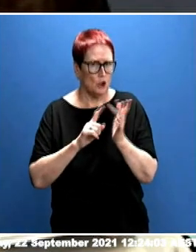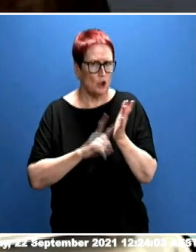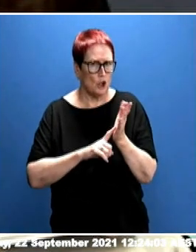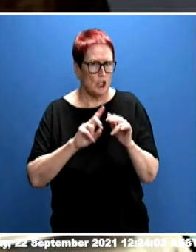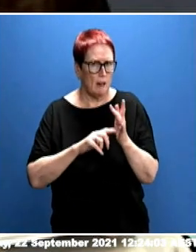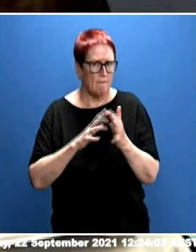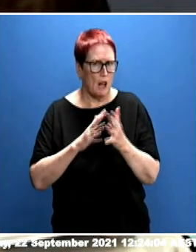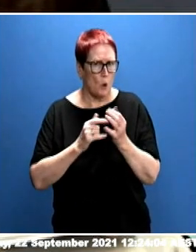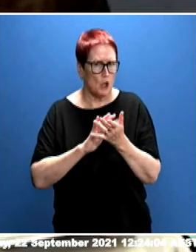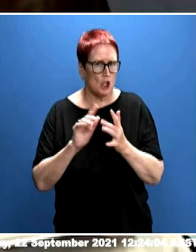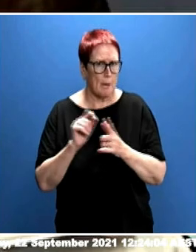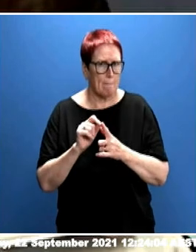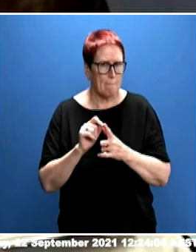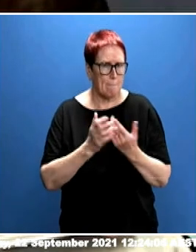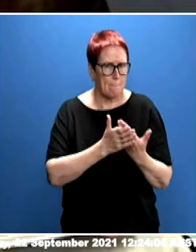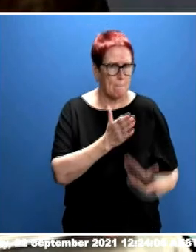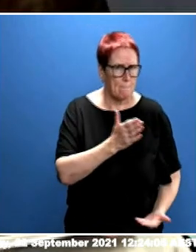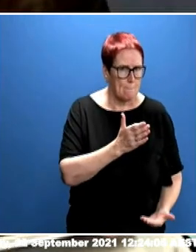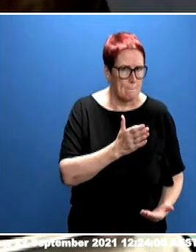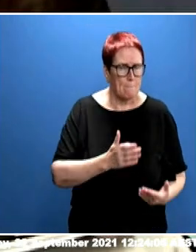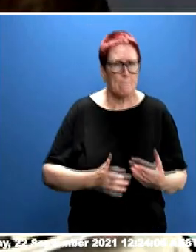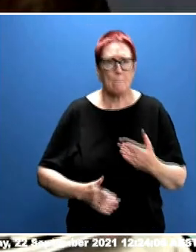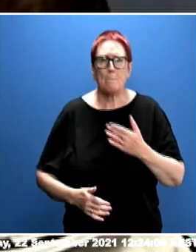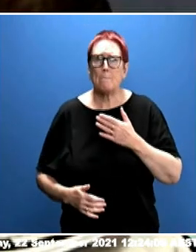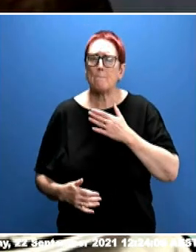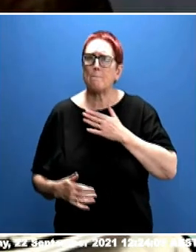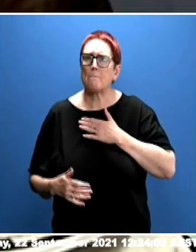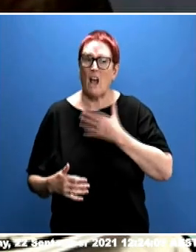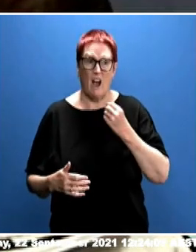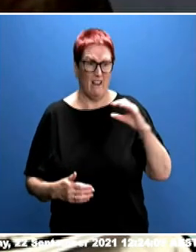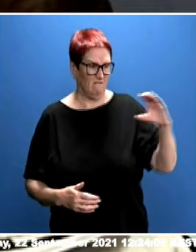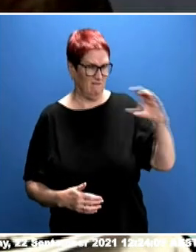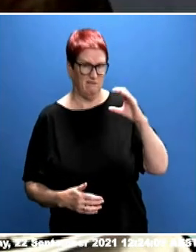but what we have got in our documents is this 200-odd page report,